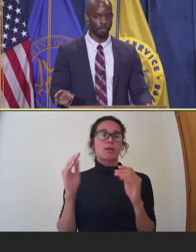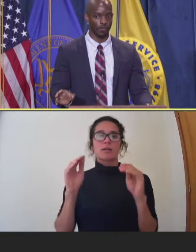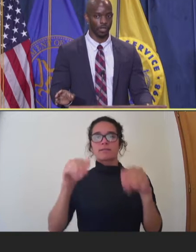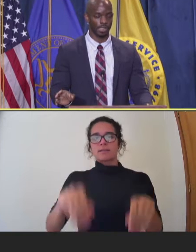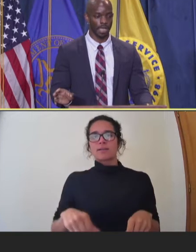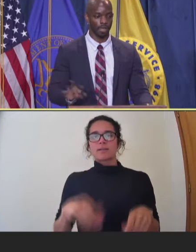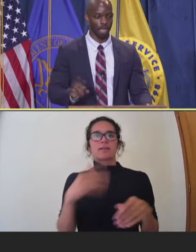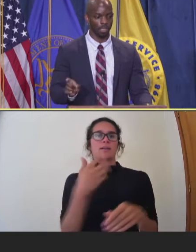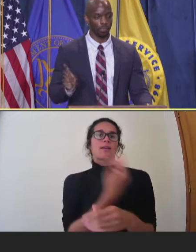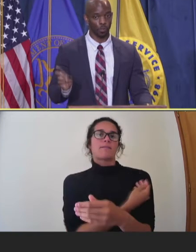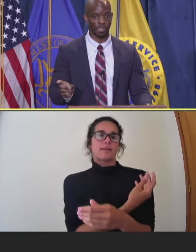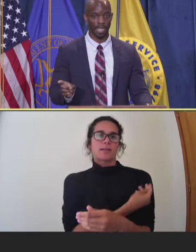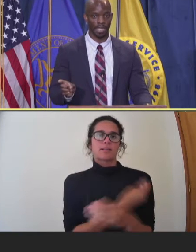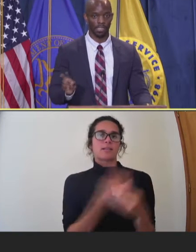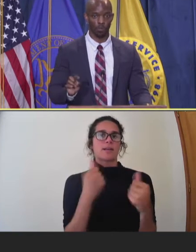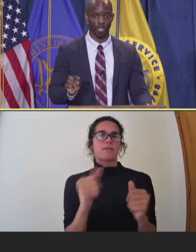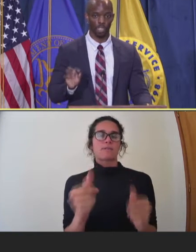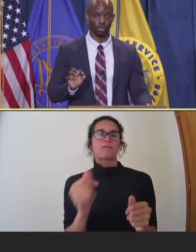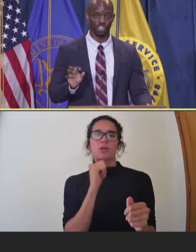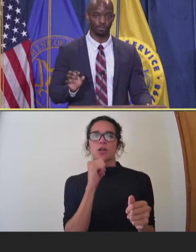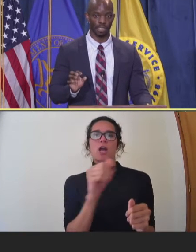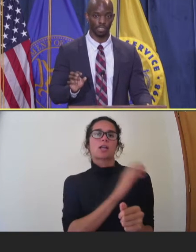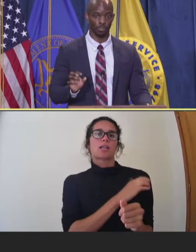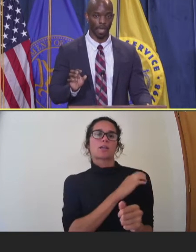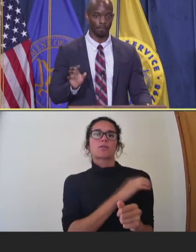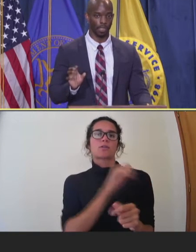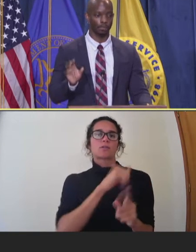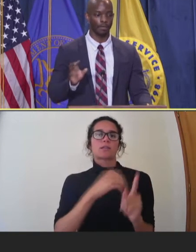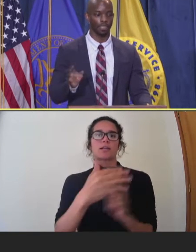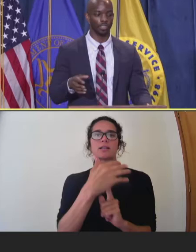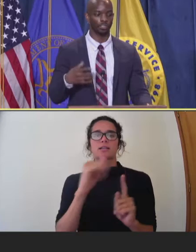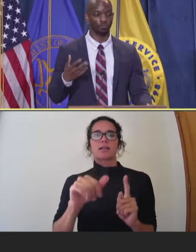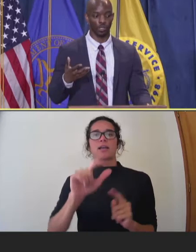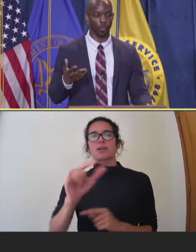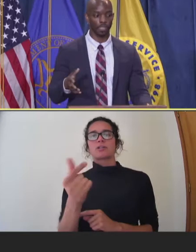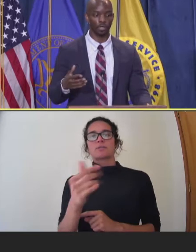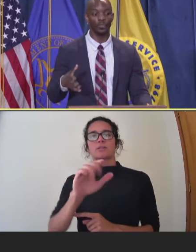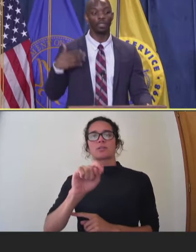efforts and non-clinical settings in which LGBTQI+ populations frequent. So,